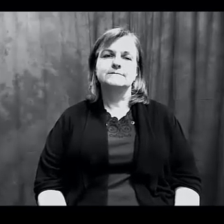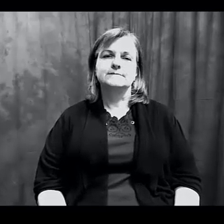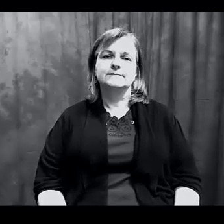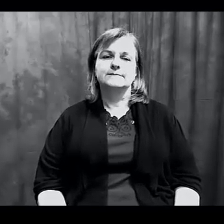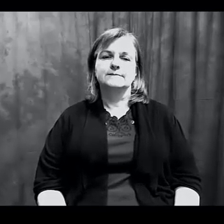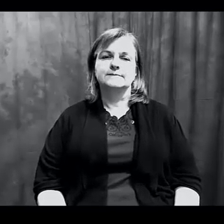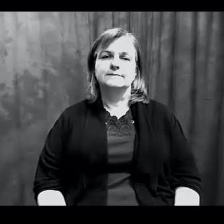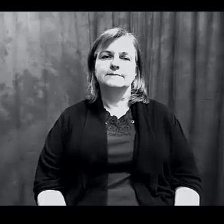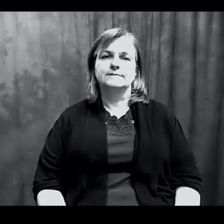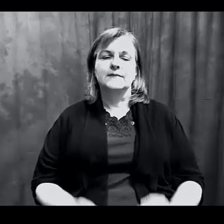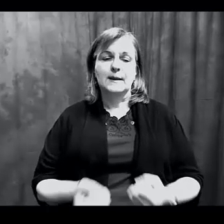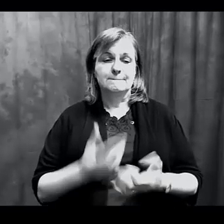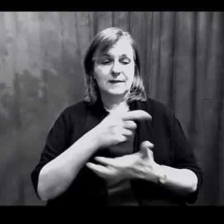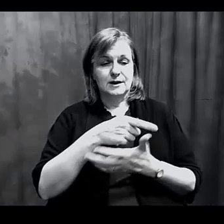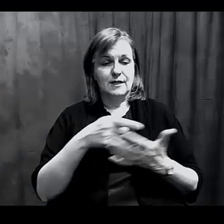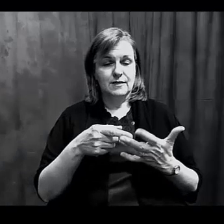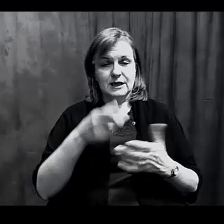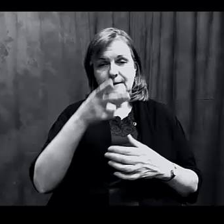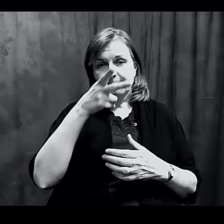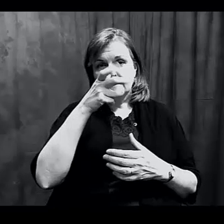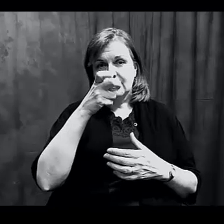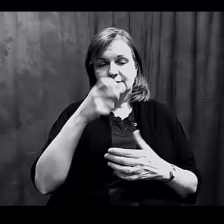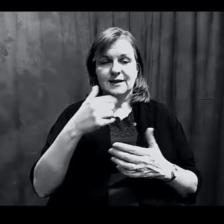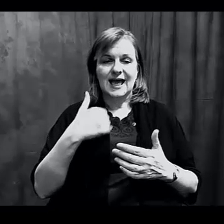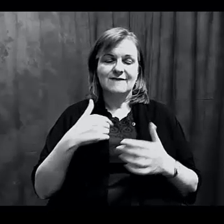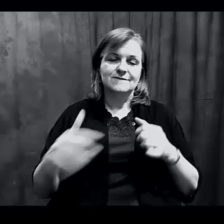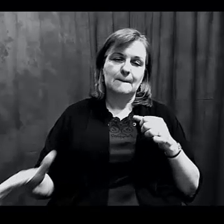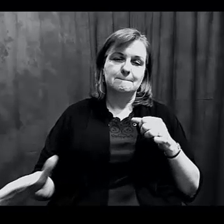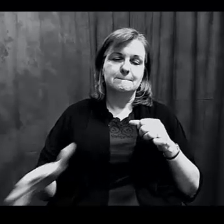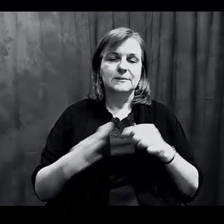the last one that I wanna mention to you is this idea of